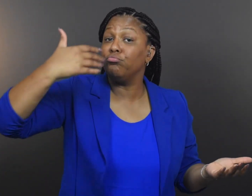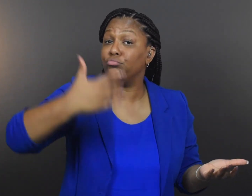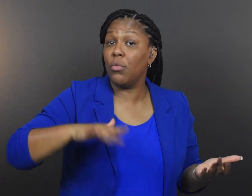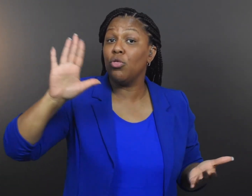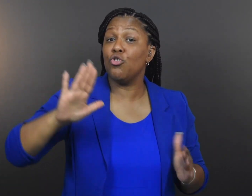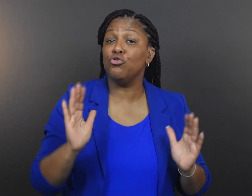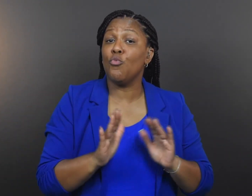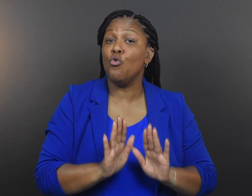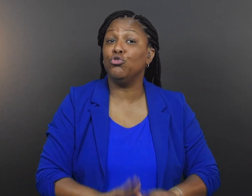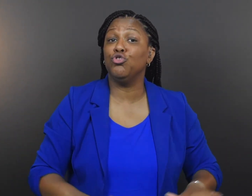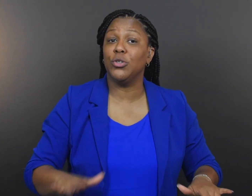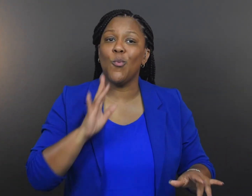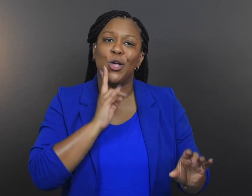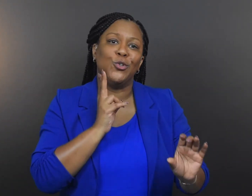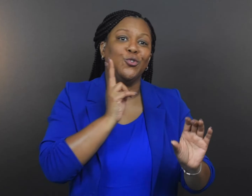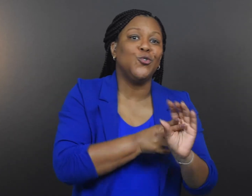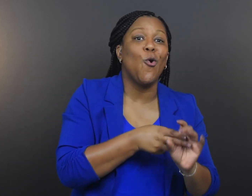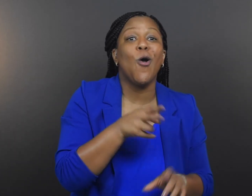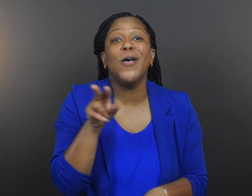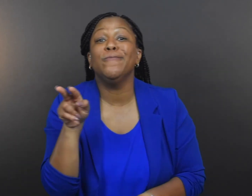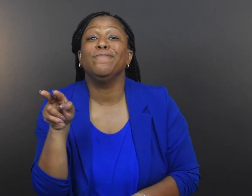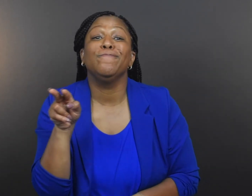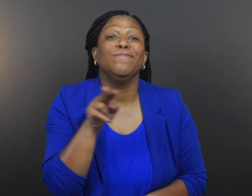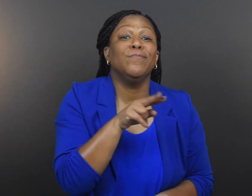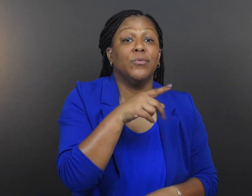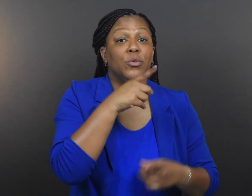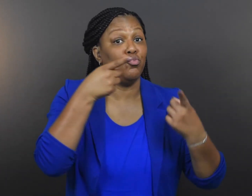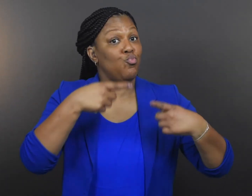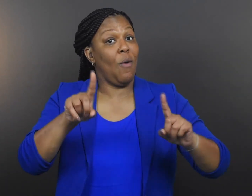Occasionally, their small children join them,